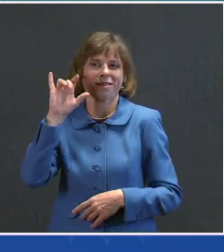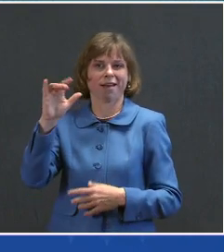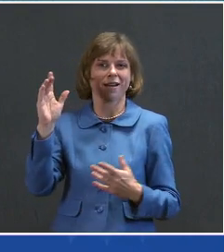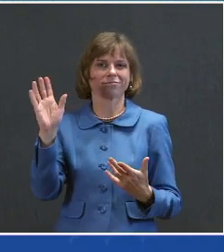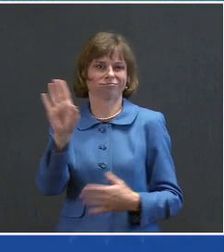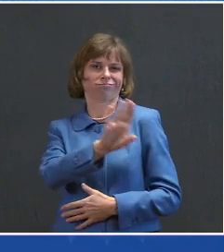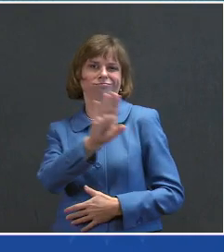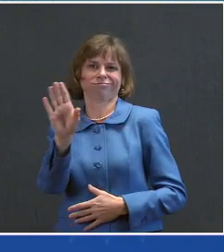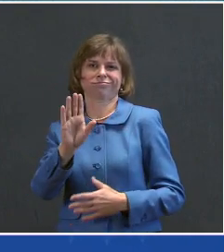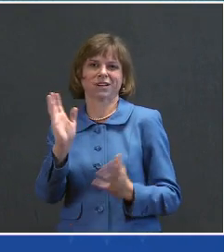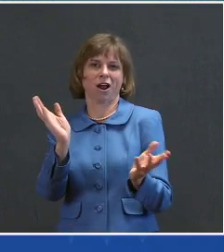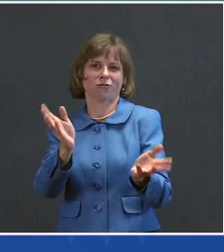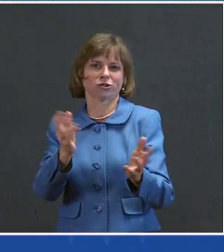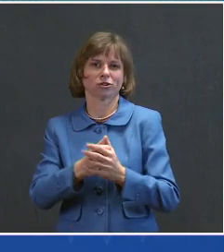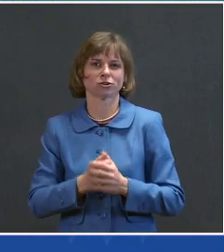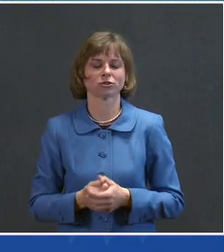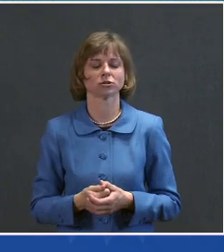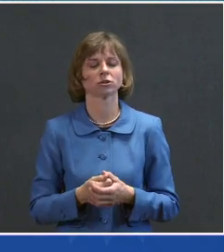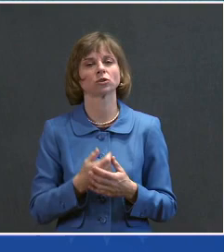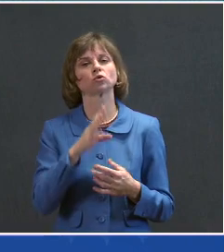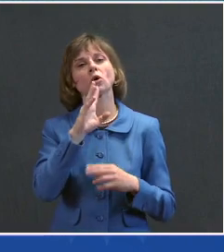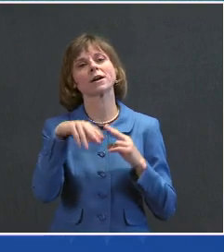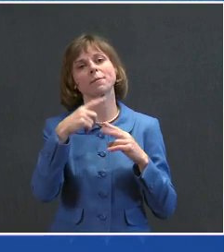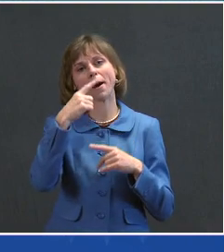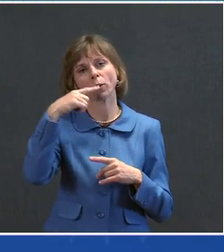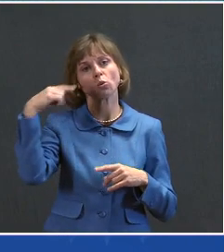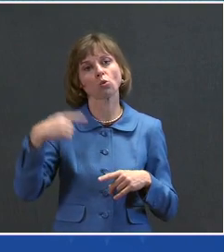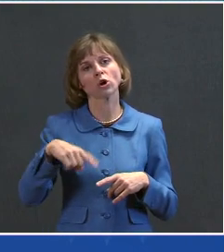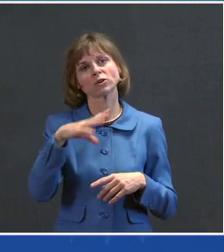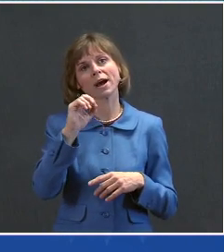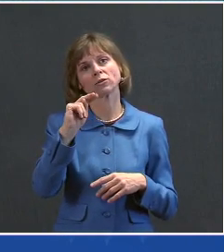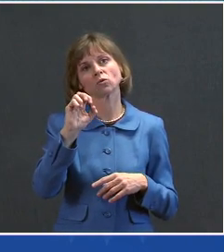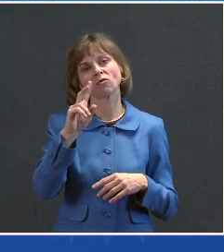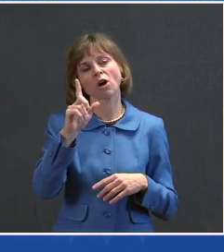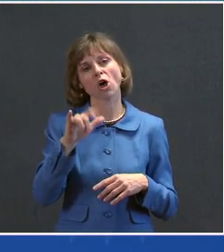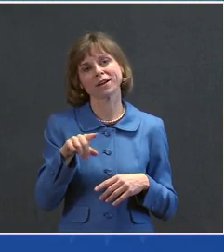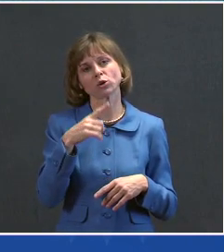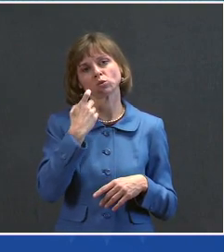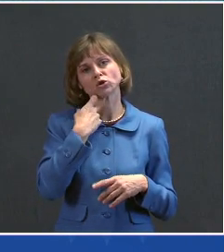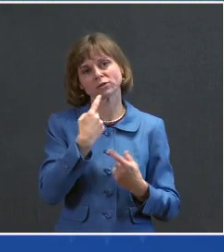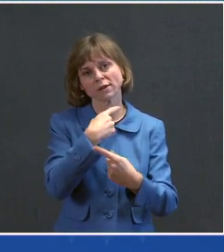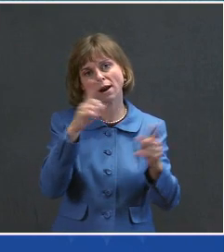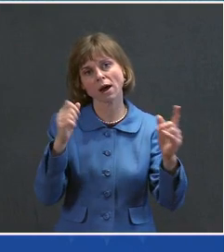that you just announced at the top of this briefing here: The Biden administration didn't punish Mohammed bin Salman